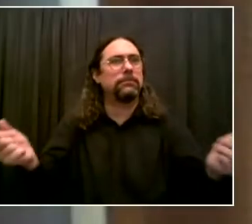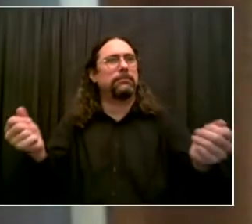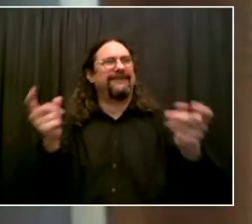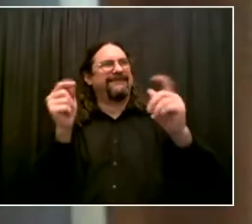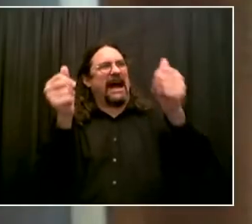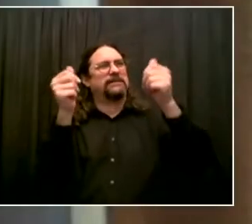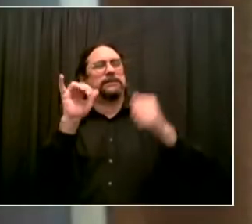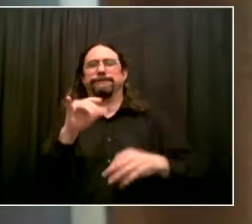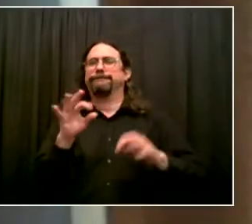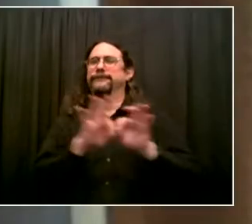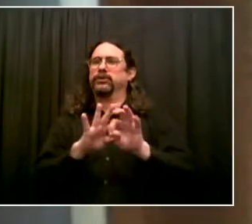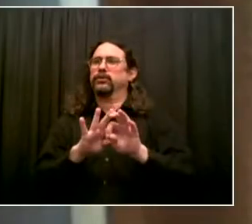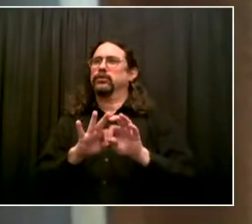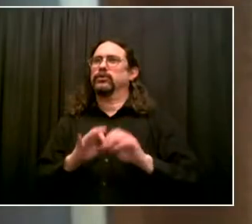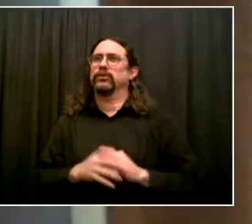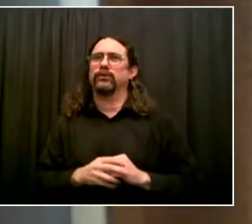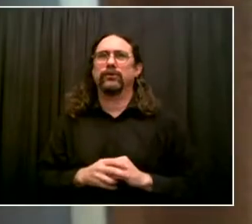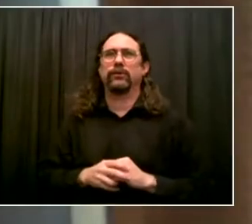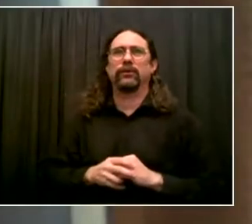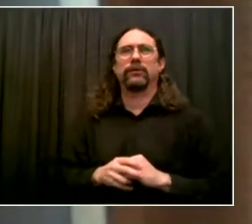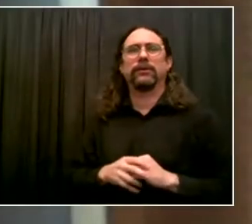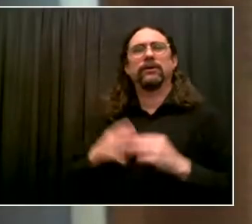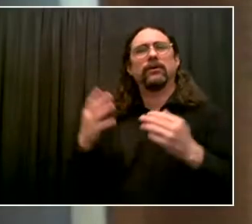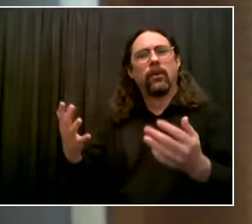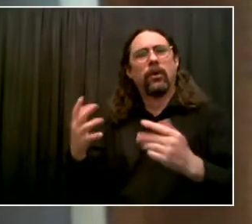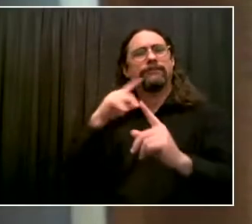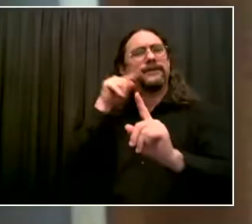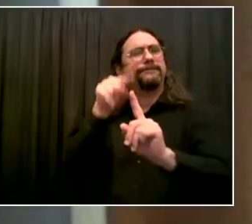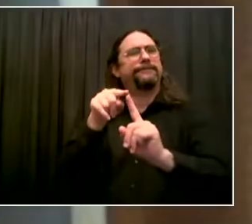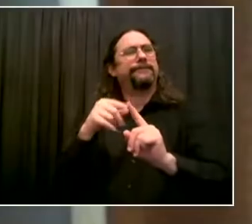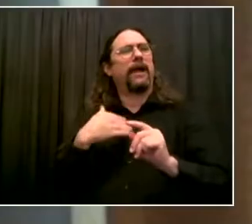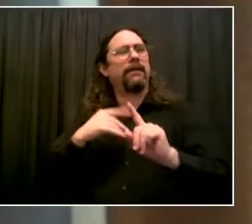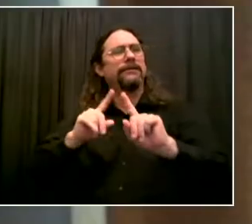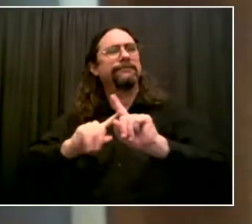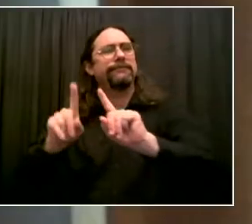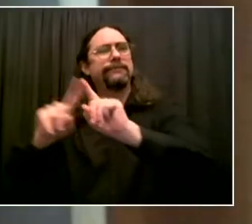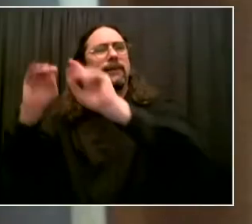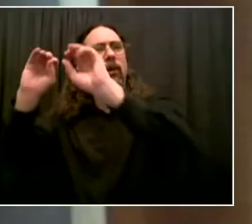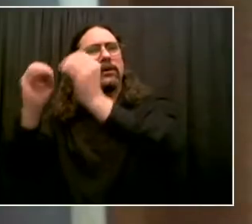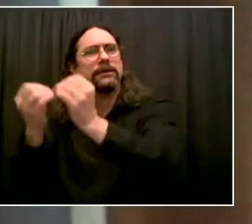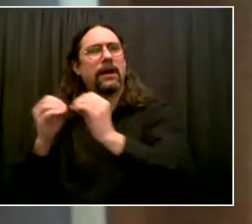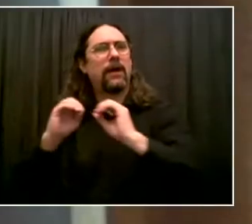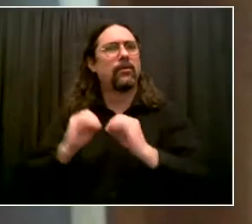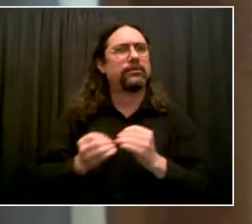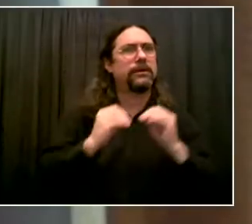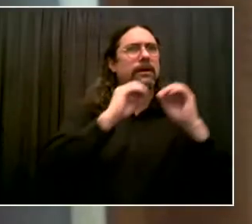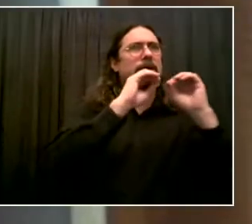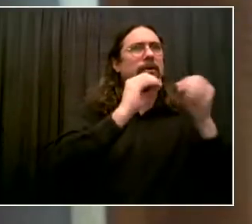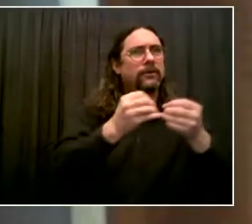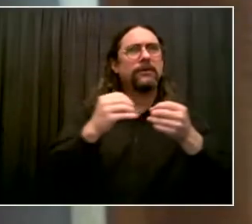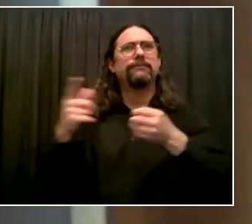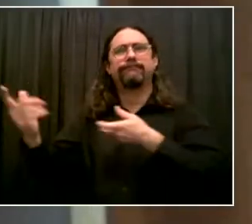I KNOW WE HAVE MANY PRESSING ISSUES THAT CANNOT WAIT AND THAT INCLUDES OUR SAFETY.